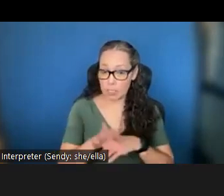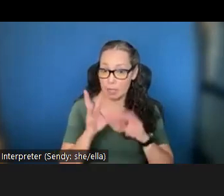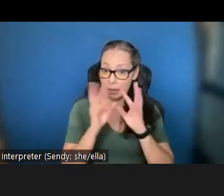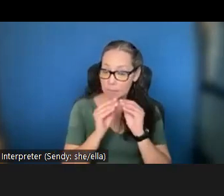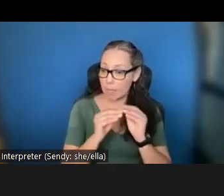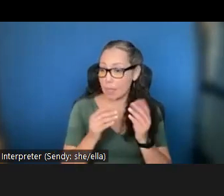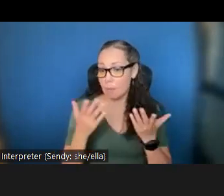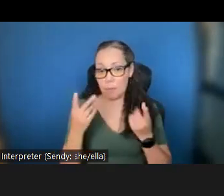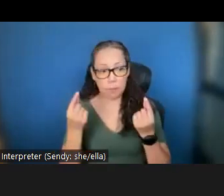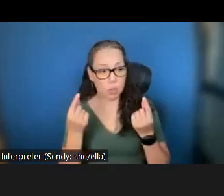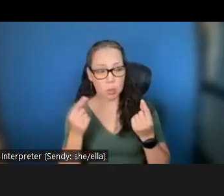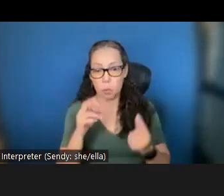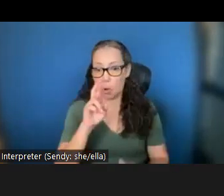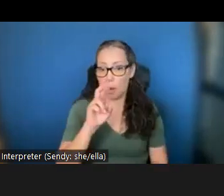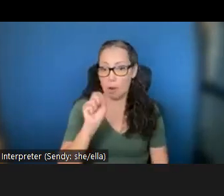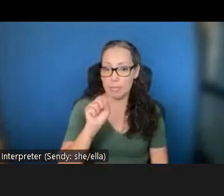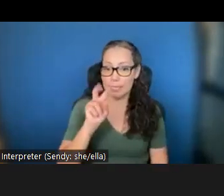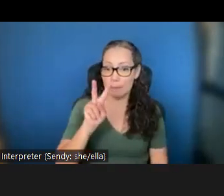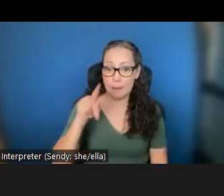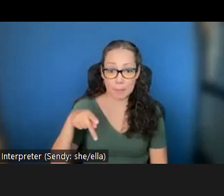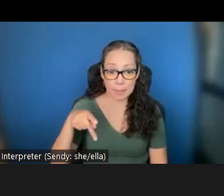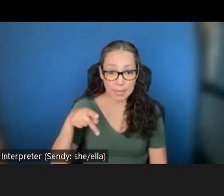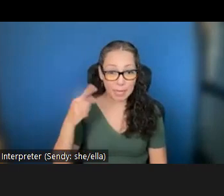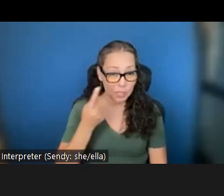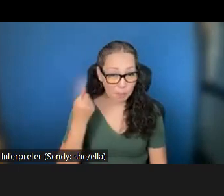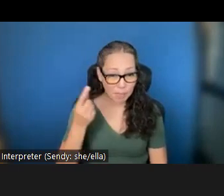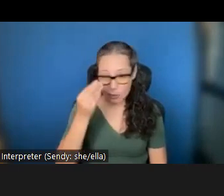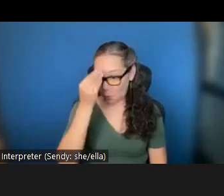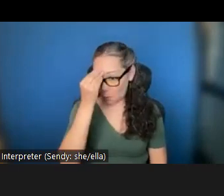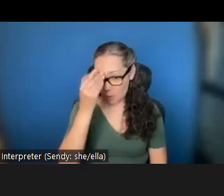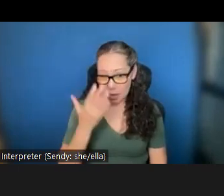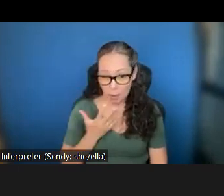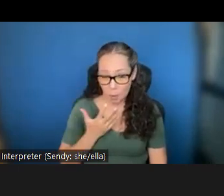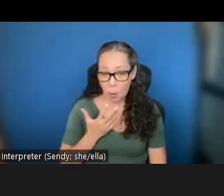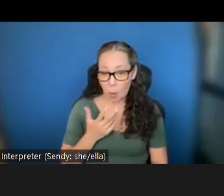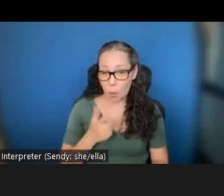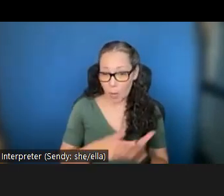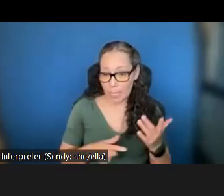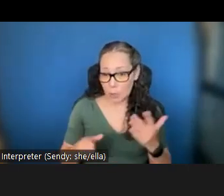or something along those lines so that we know we know what to prepare for and how many people will